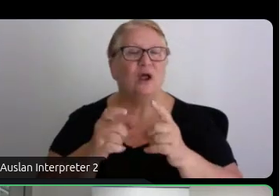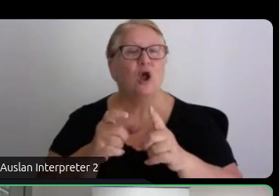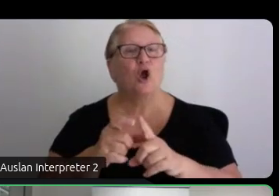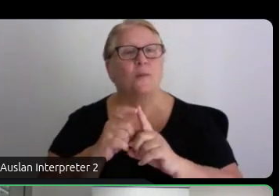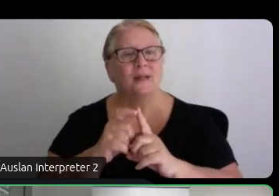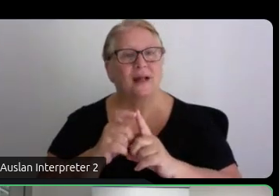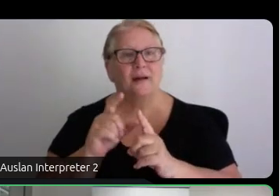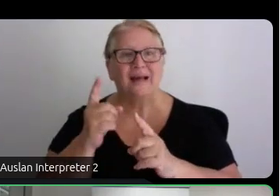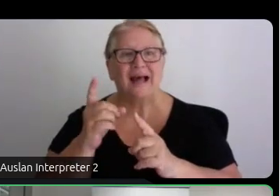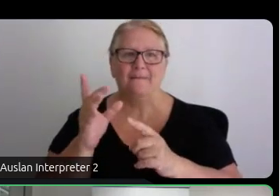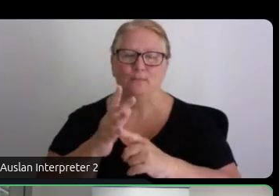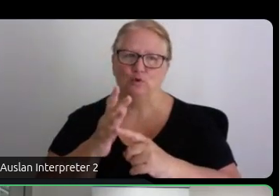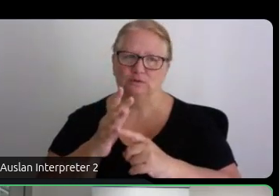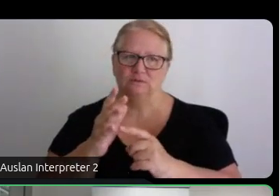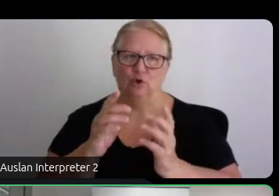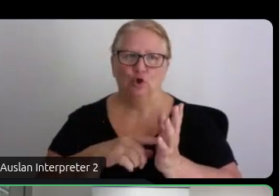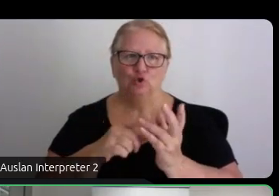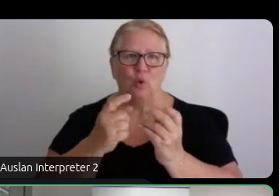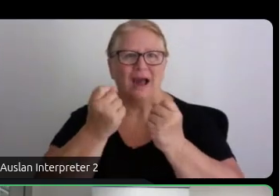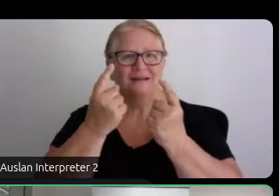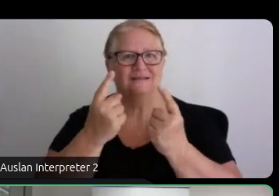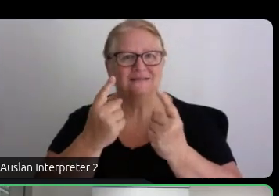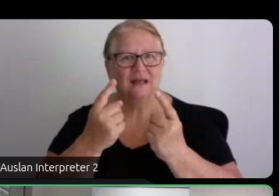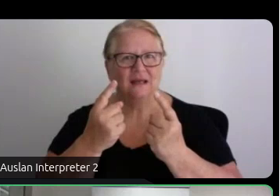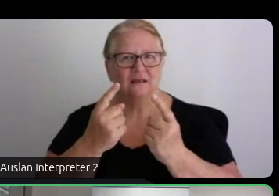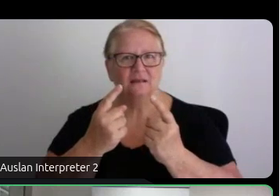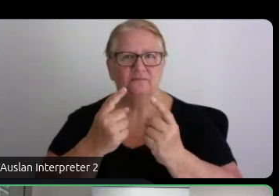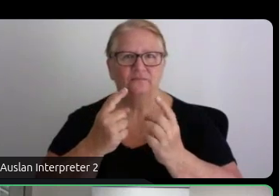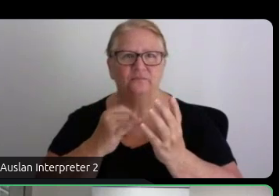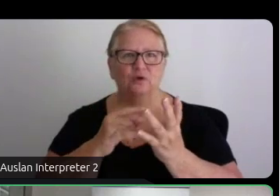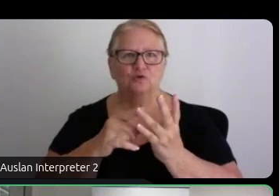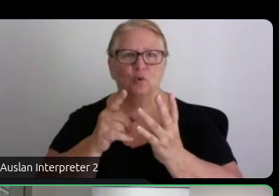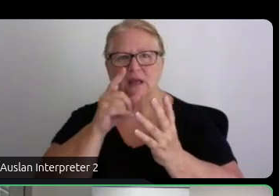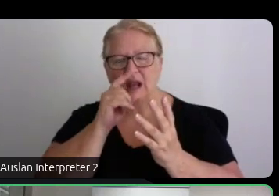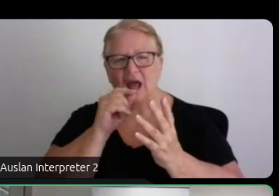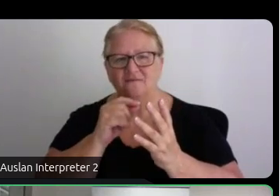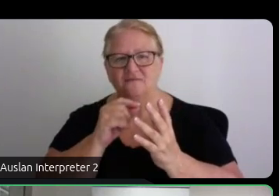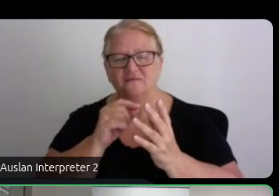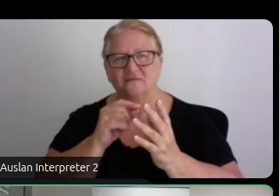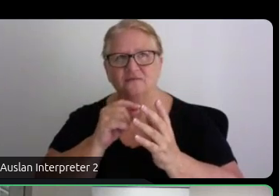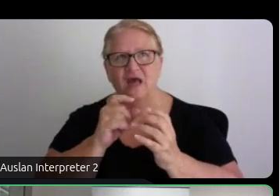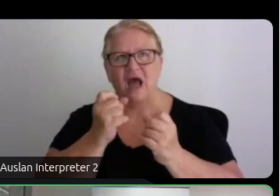clearly differentiate so you can try and have the most clean kind of assessment at this stage.